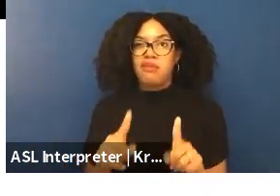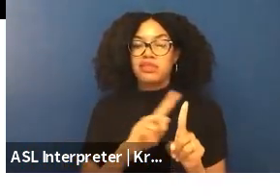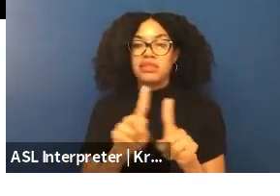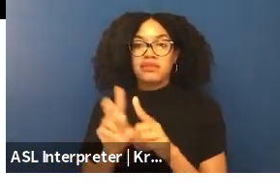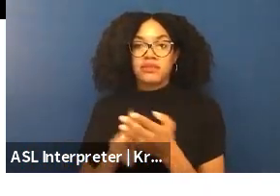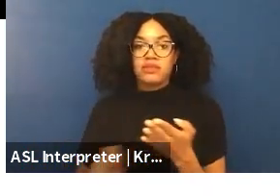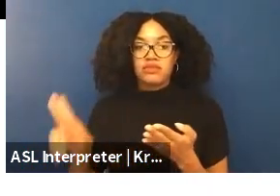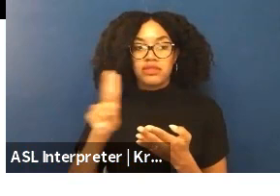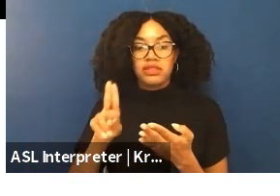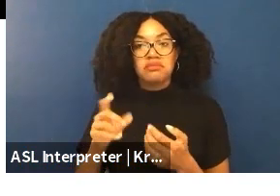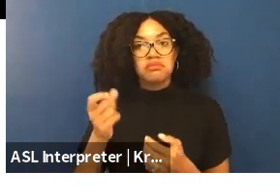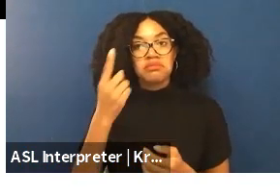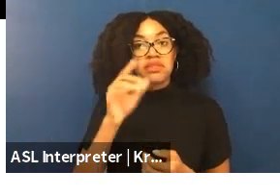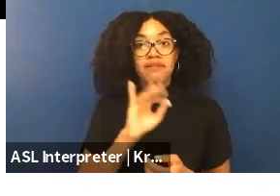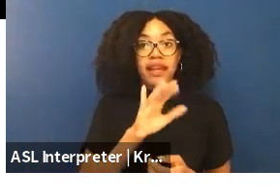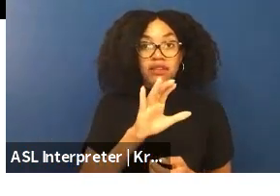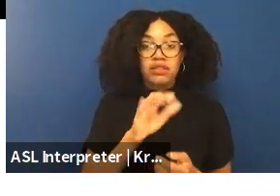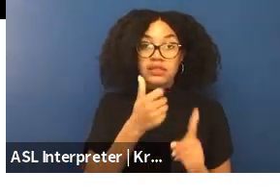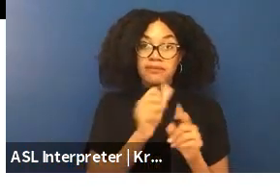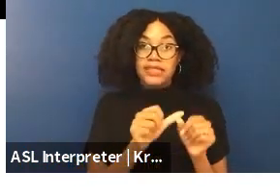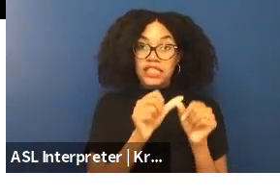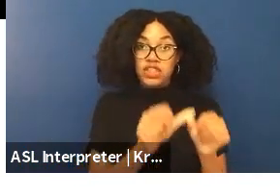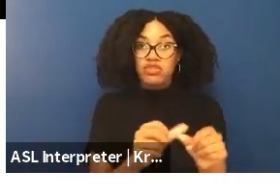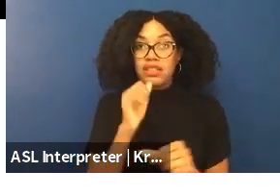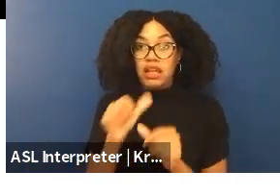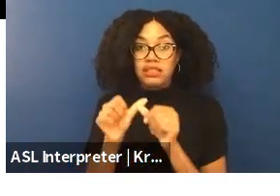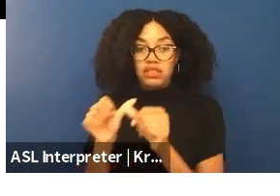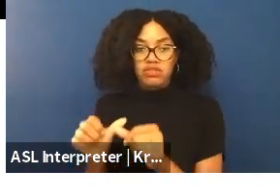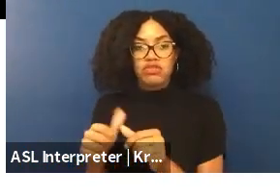tenured or non-tenured, do not have the luxury of much one-on-one time with students,